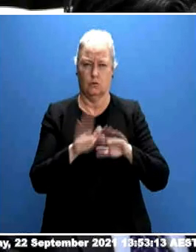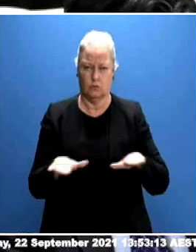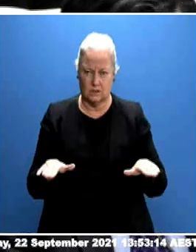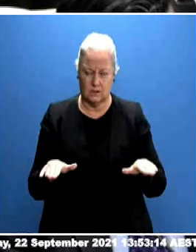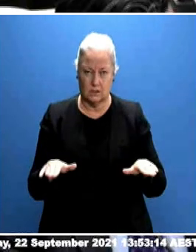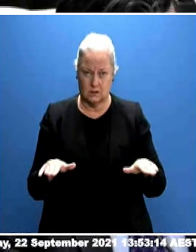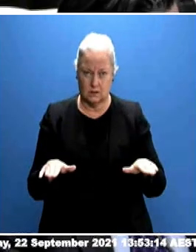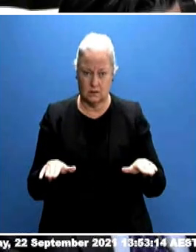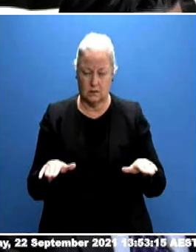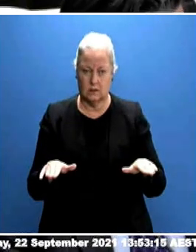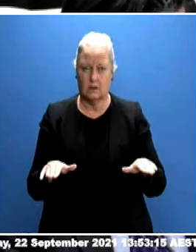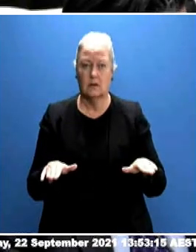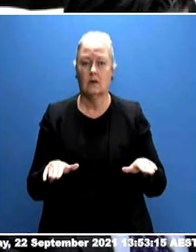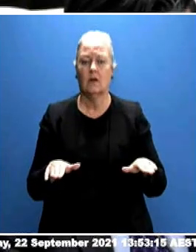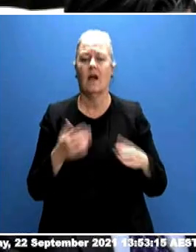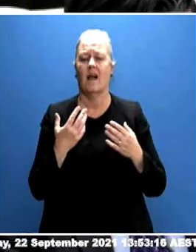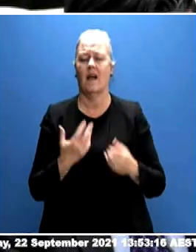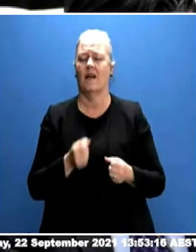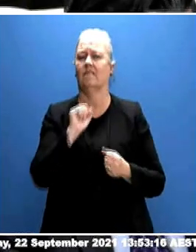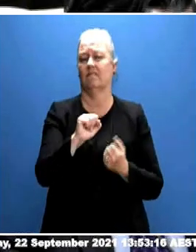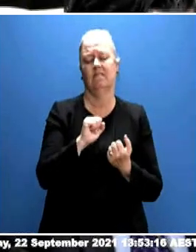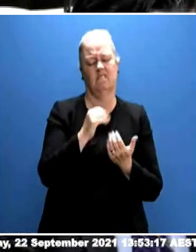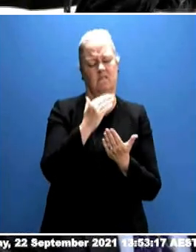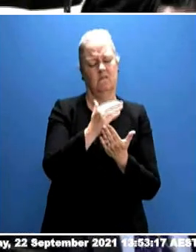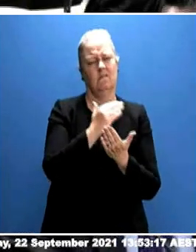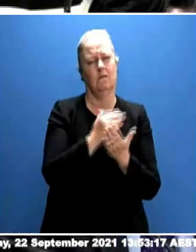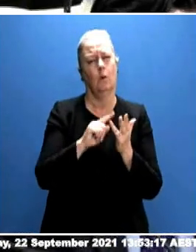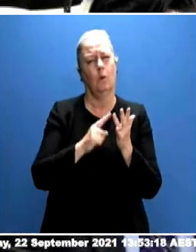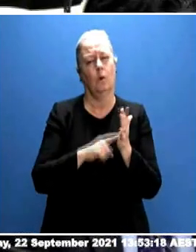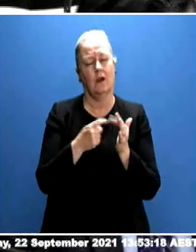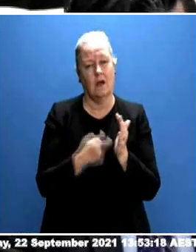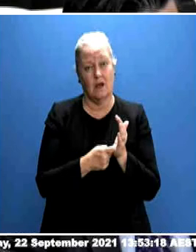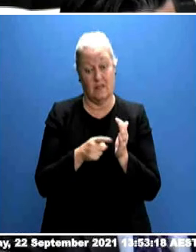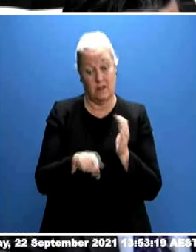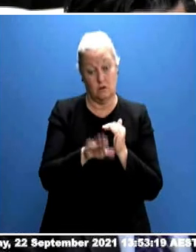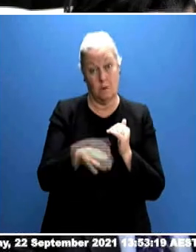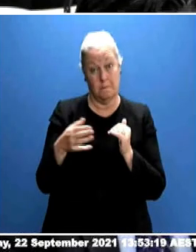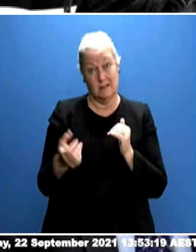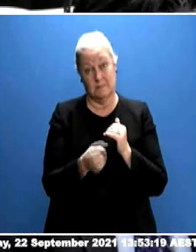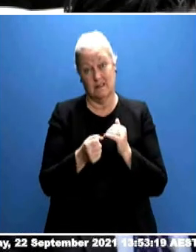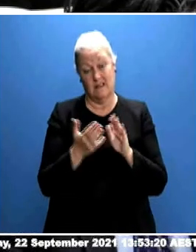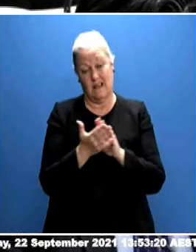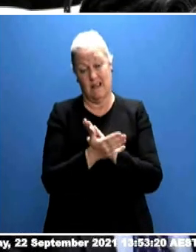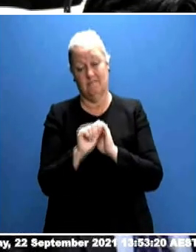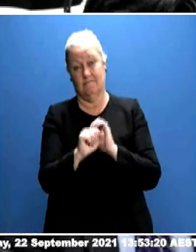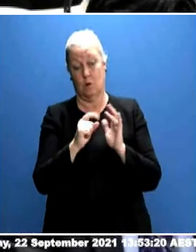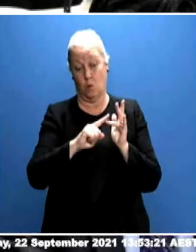be made, does a child need to be under an existing order before an order under